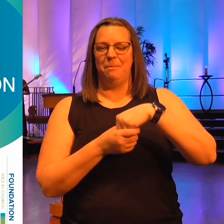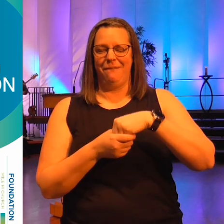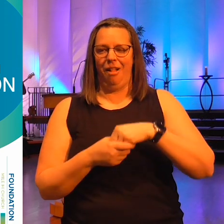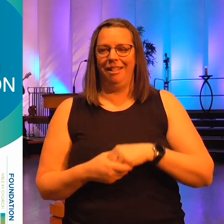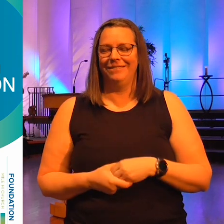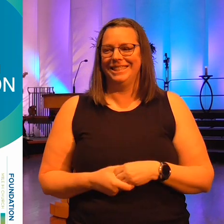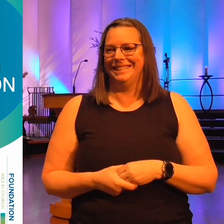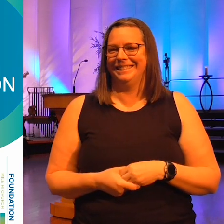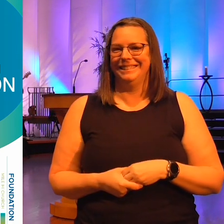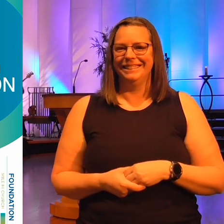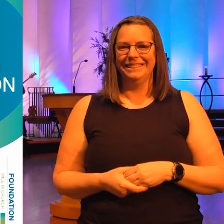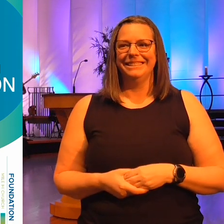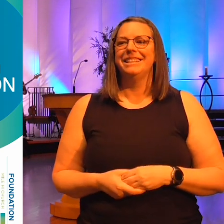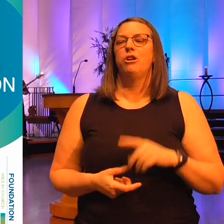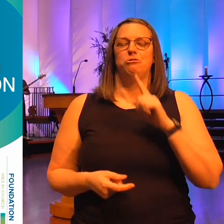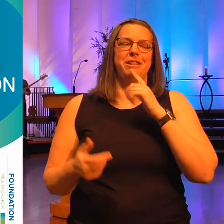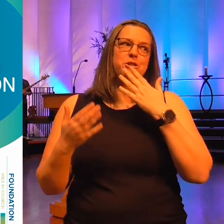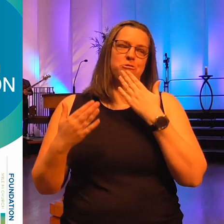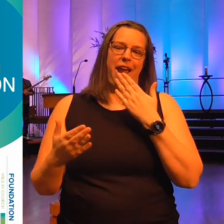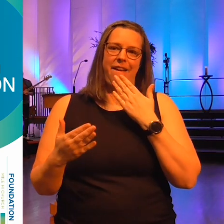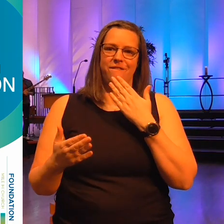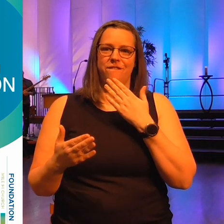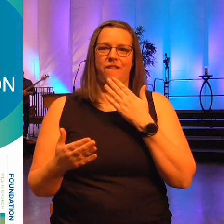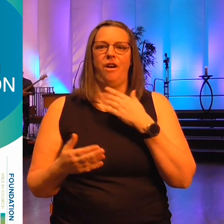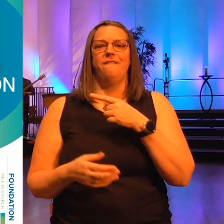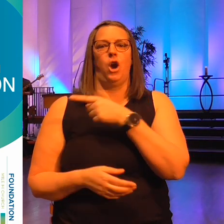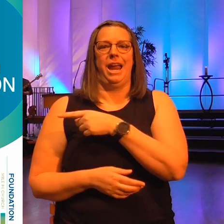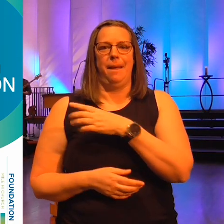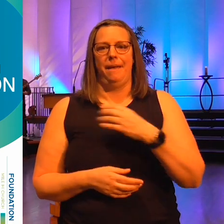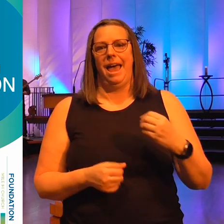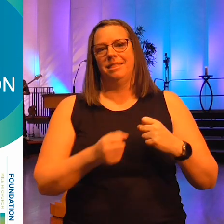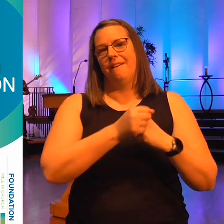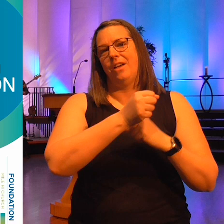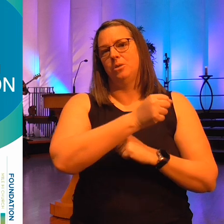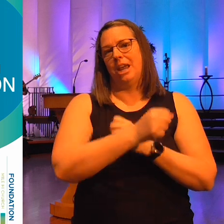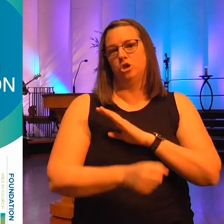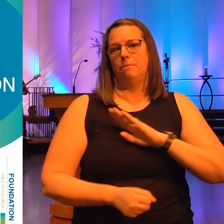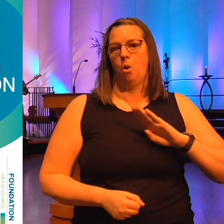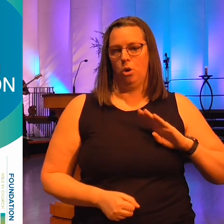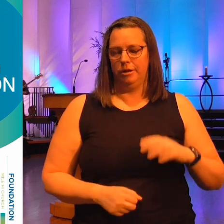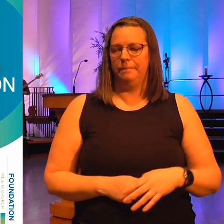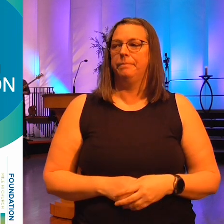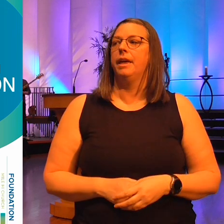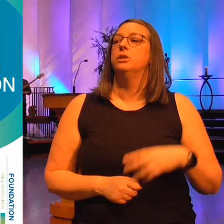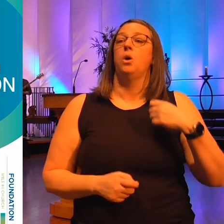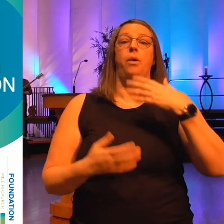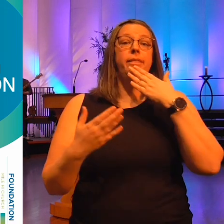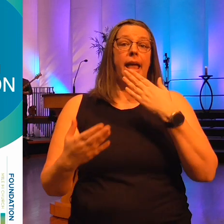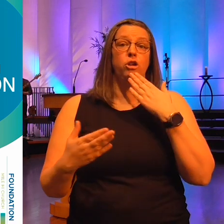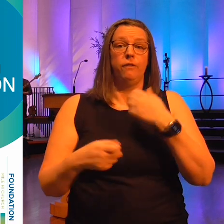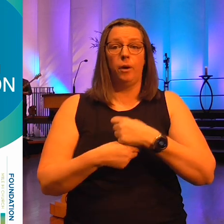so grateful to Dr Roger and our foundation board uh thank you for making Mile High Church uh an